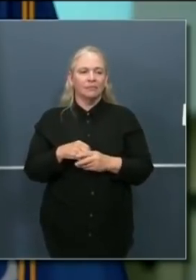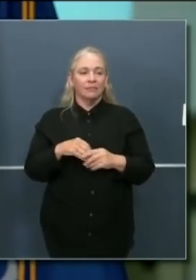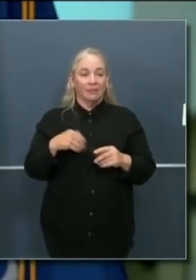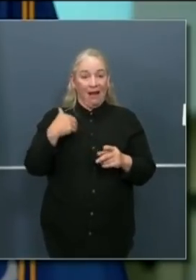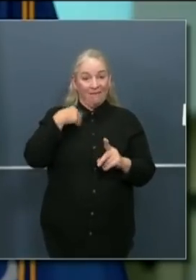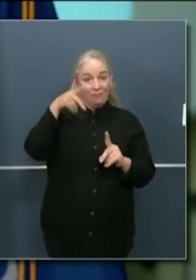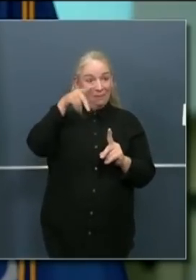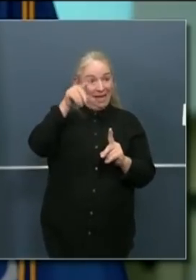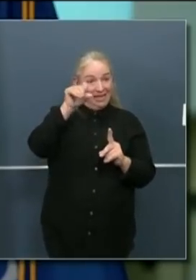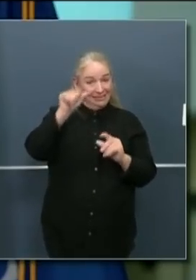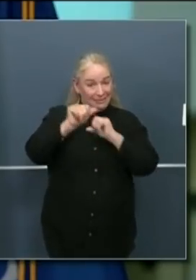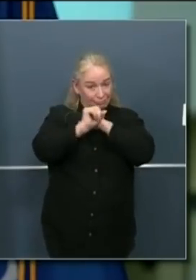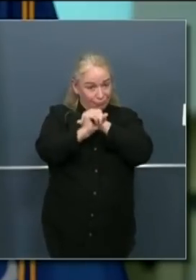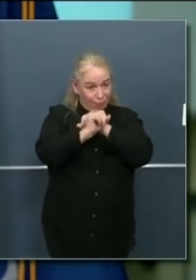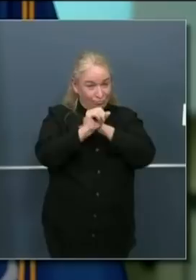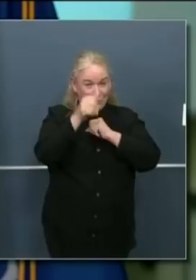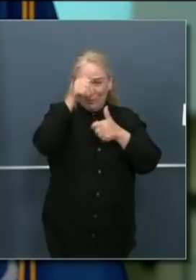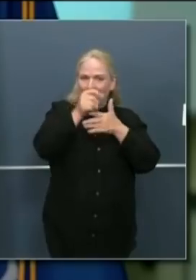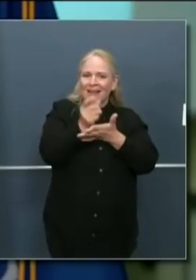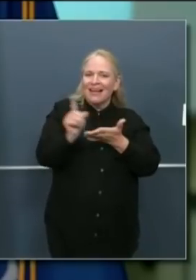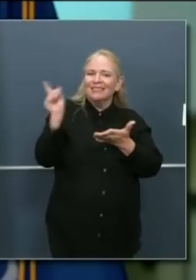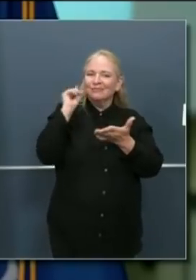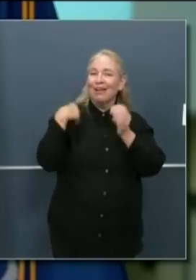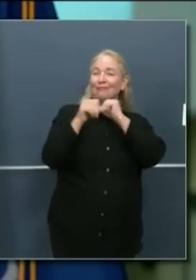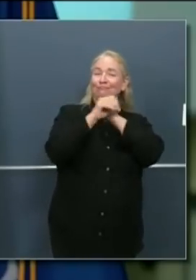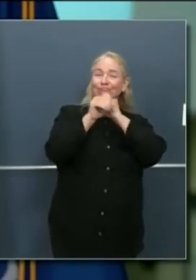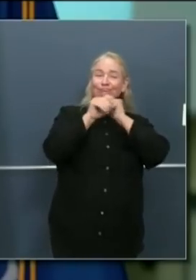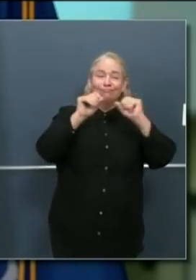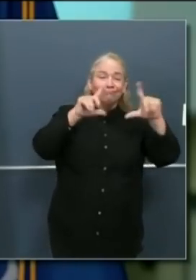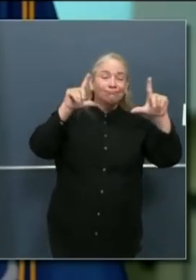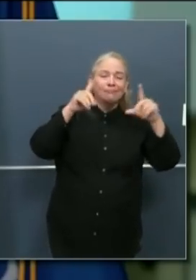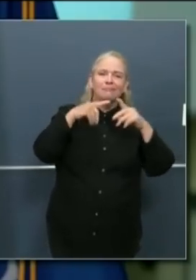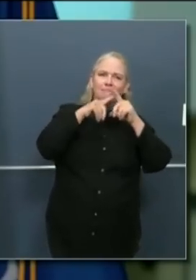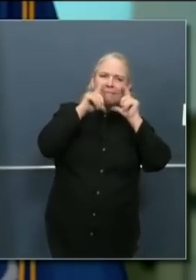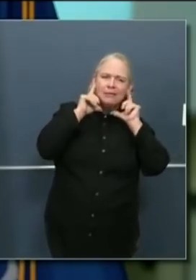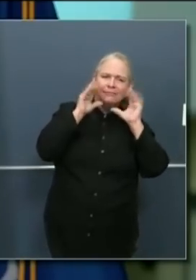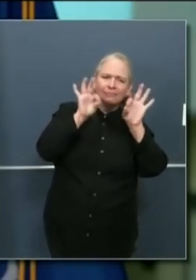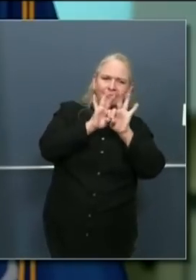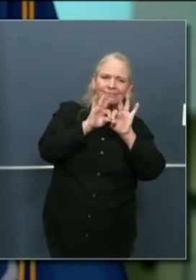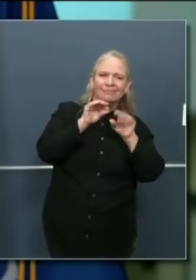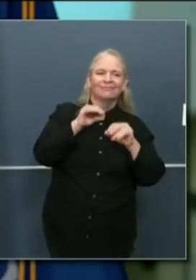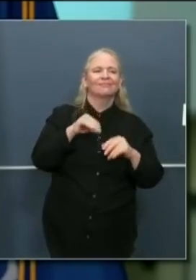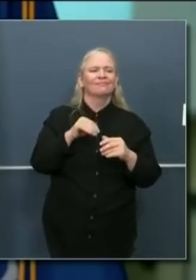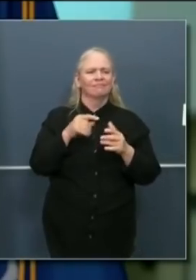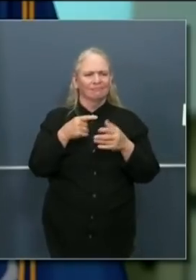CONTACT TRACING. WE'RE DOING PSAS IN A